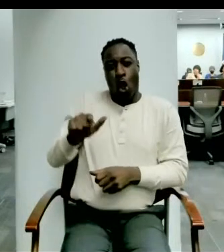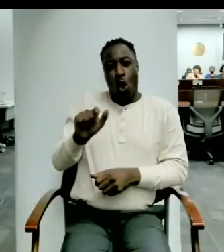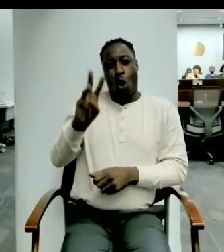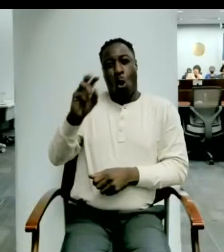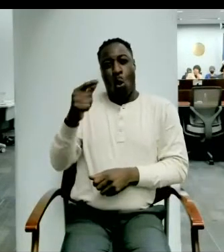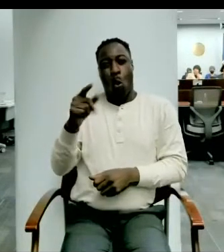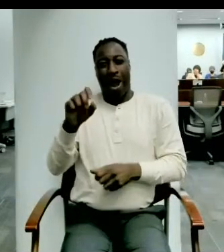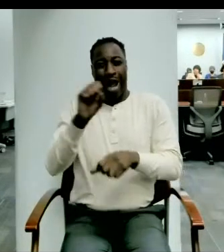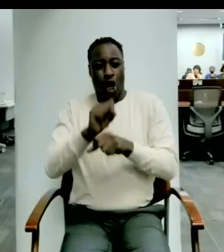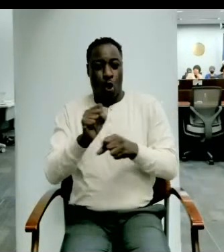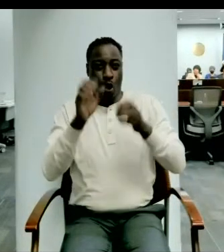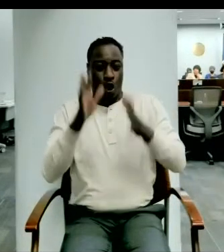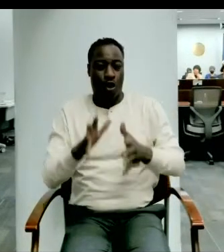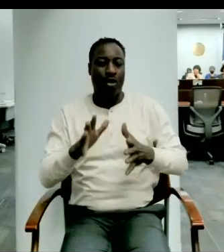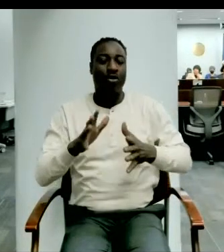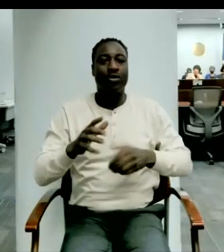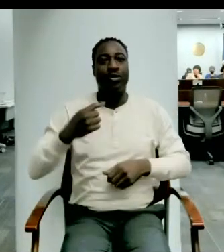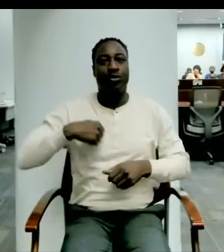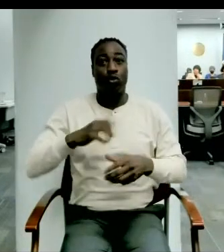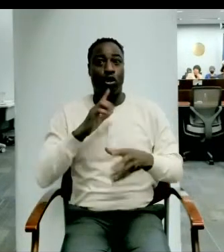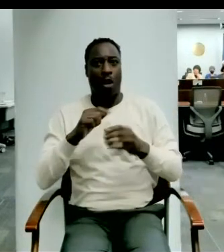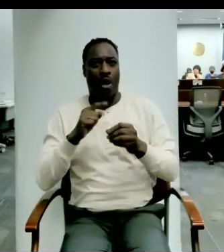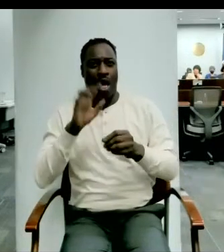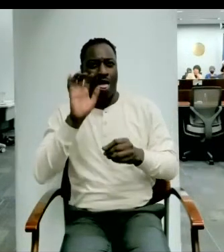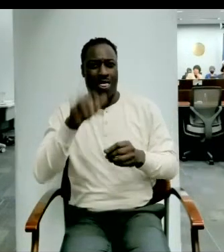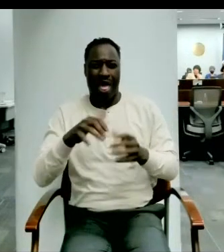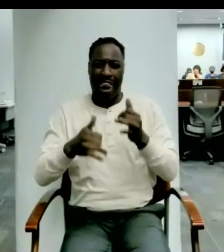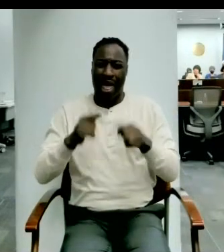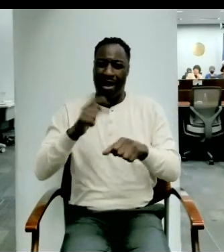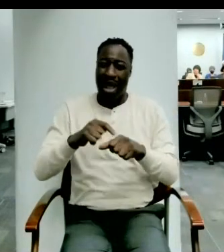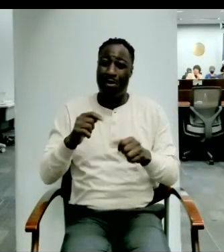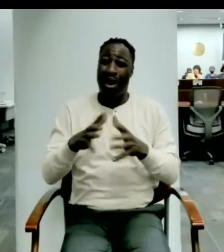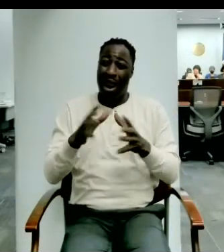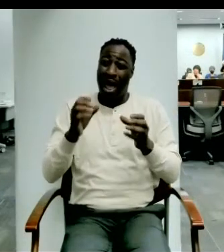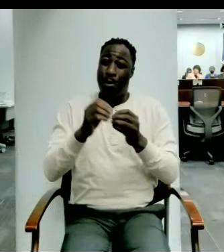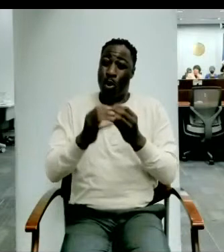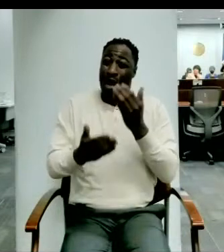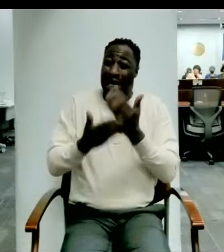last listening session I talked about low wage workers, easier in Department of Labor context,